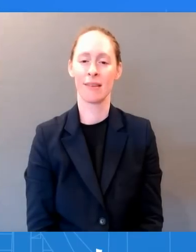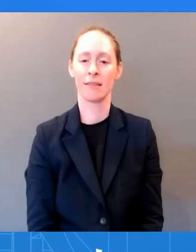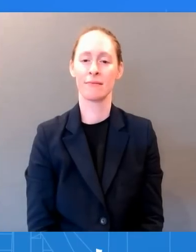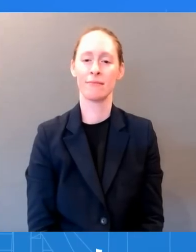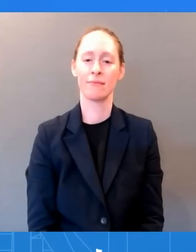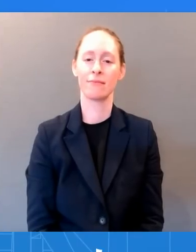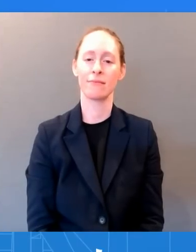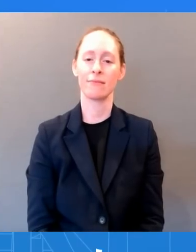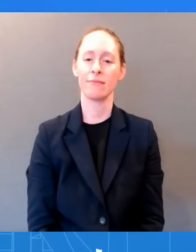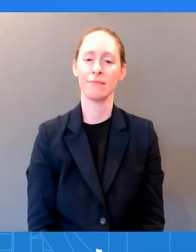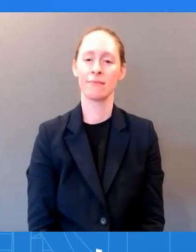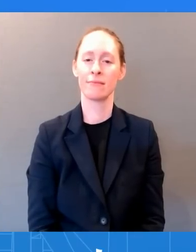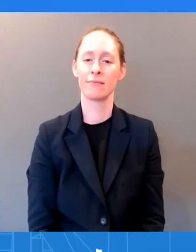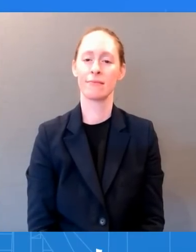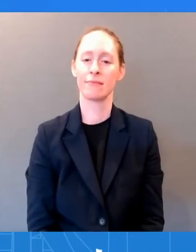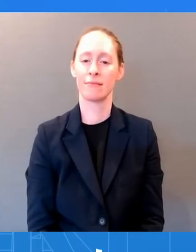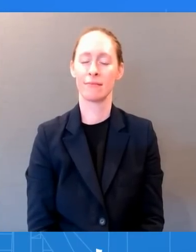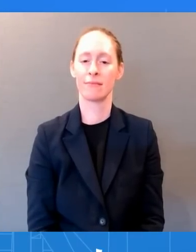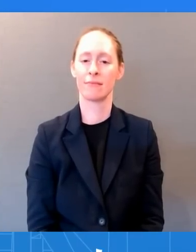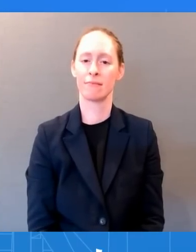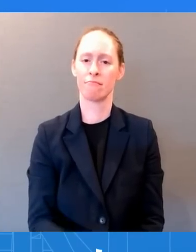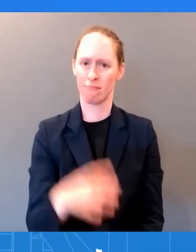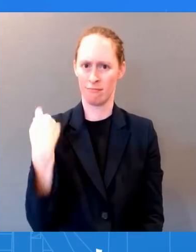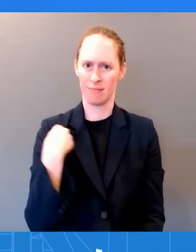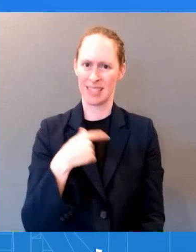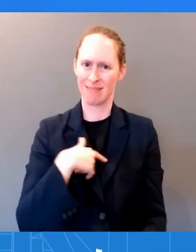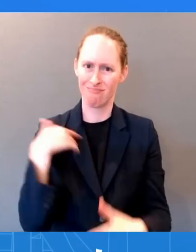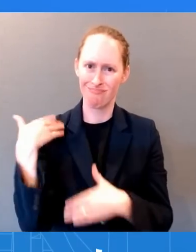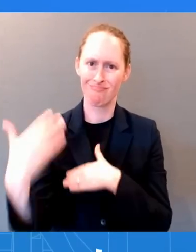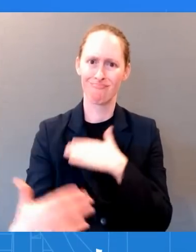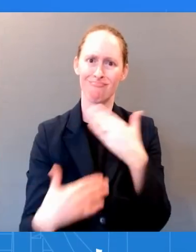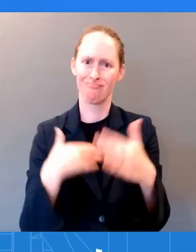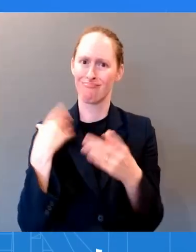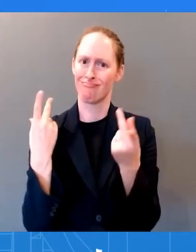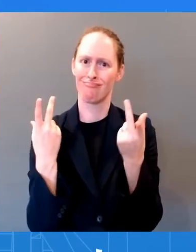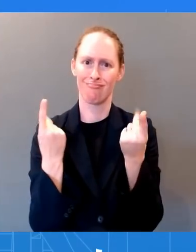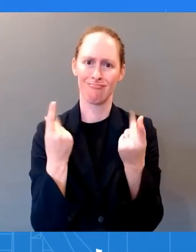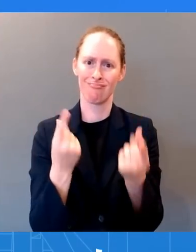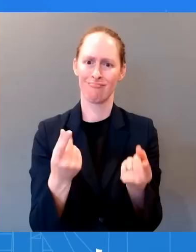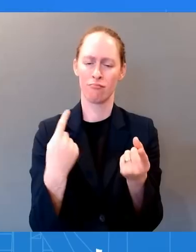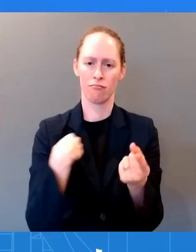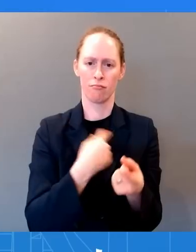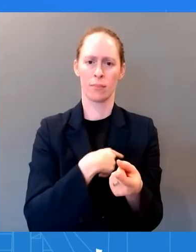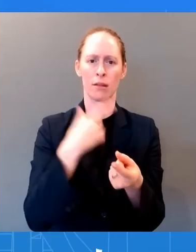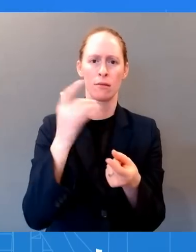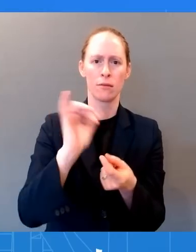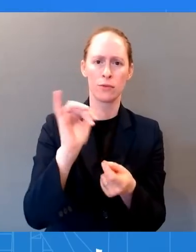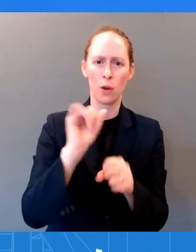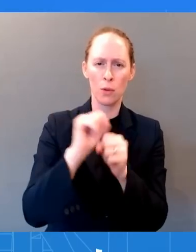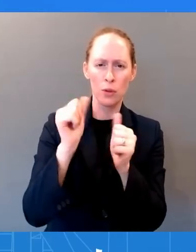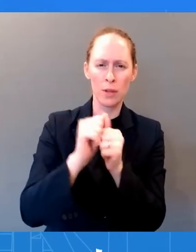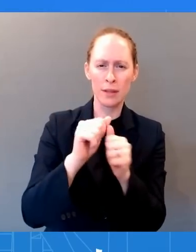and will mean more shots in arms. This is a cumulative of 1.1 million vials are delivered to jurisdictions.